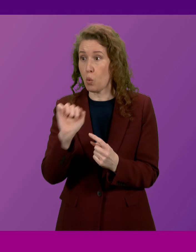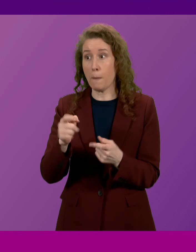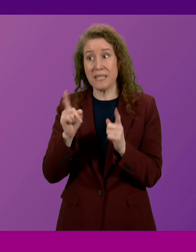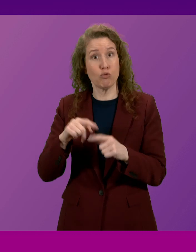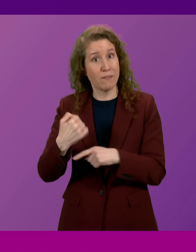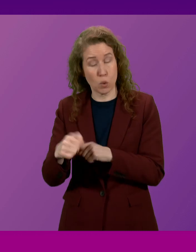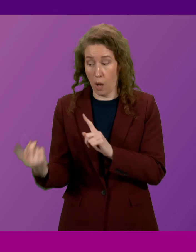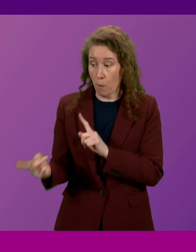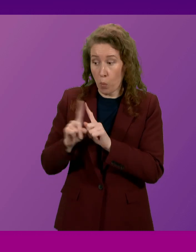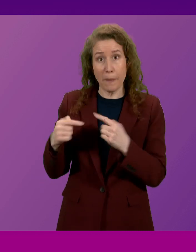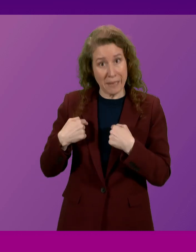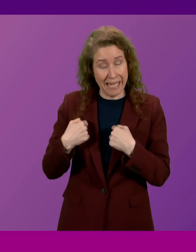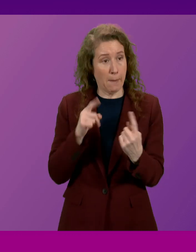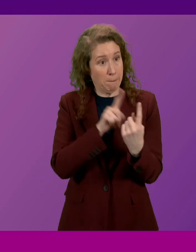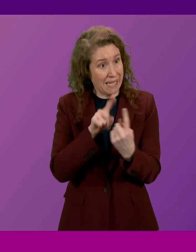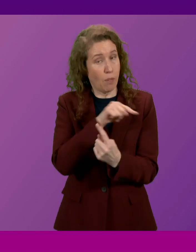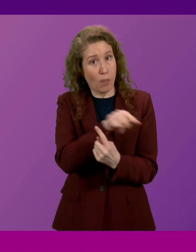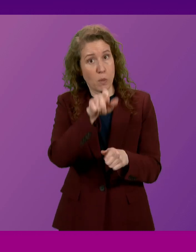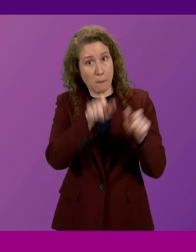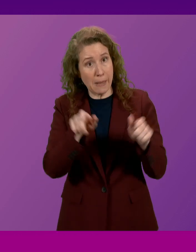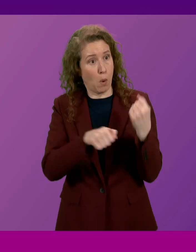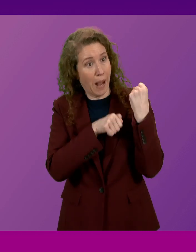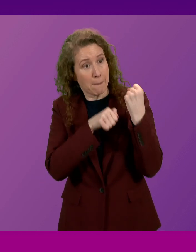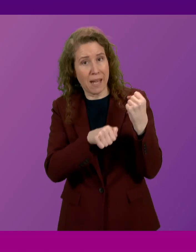the campaign groups that are feeling ignored by both of their Governments?